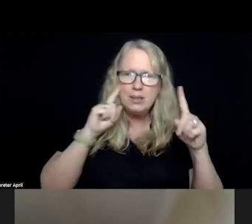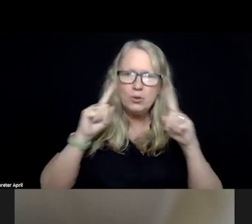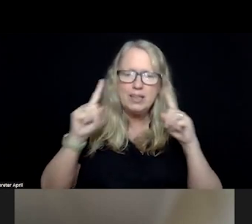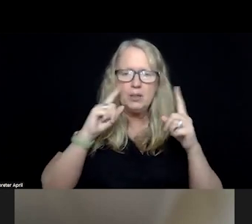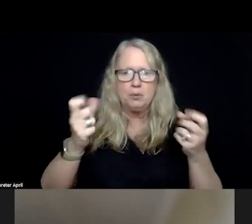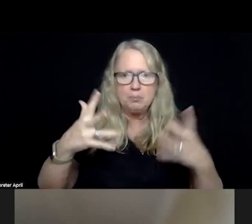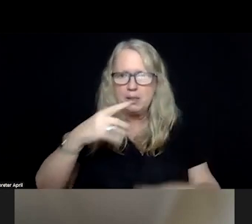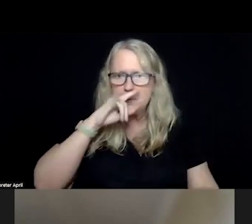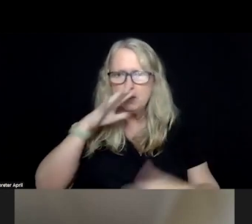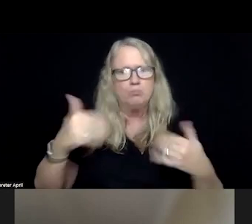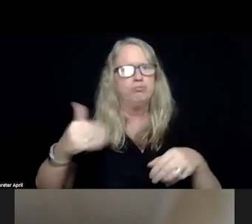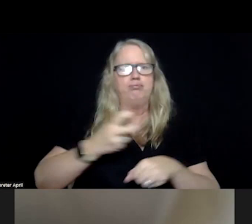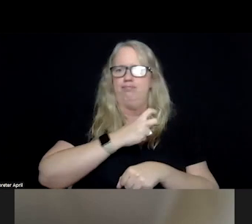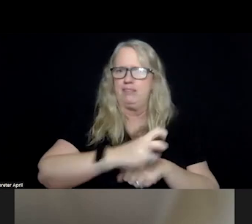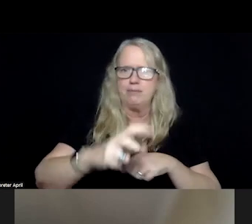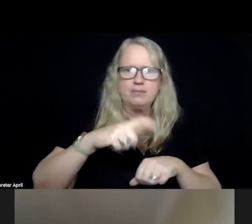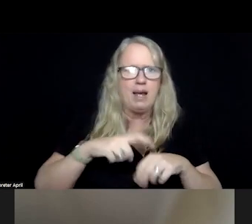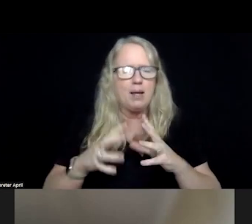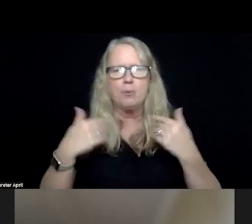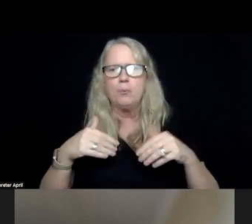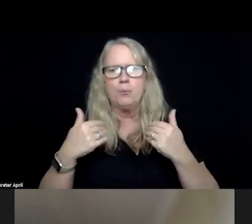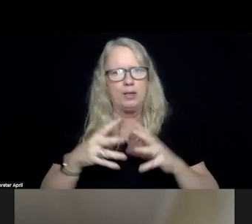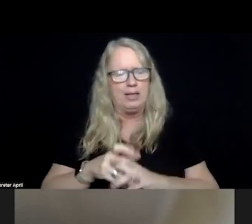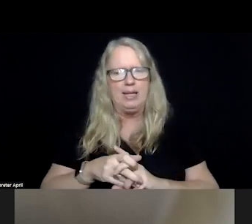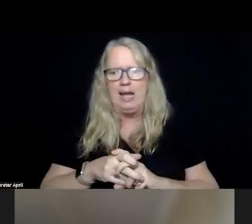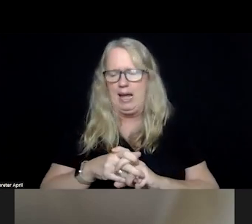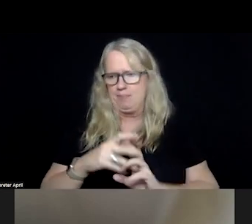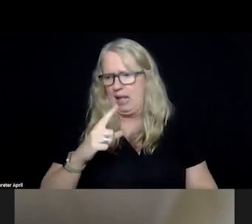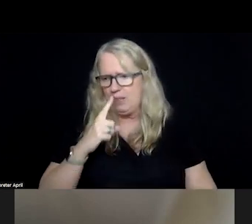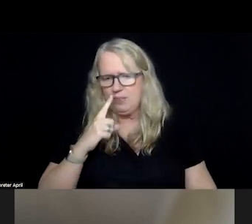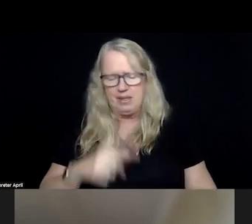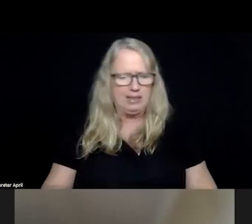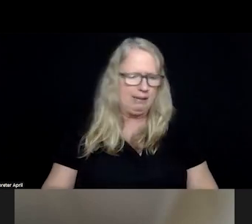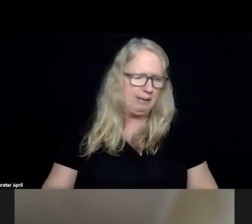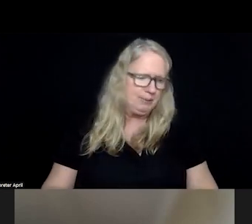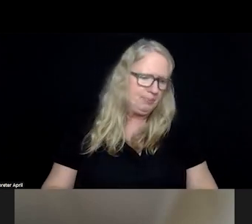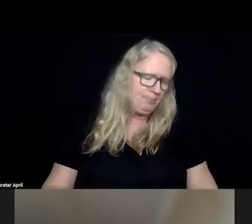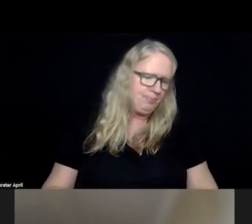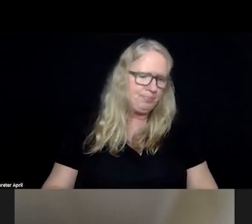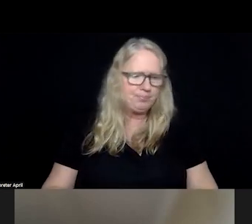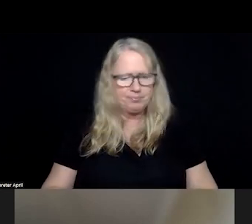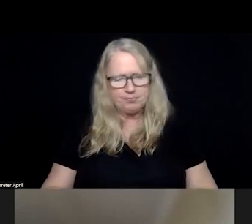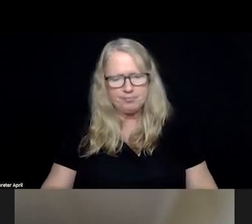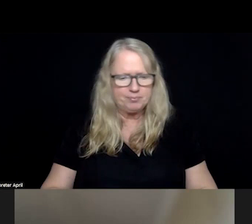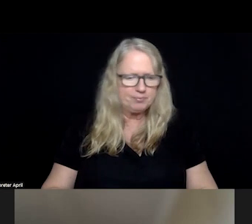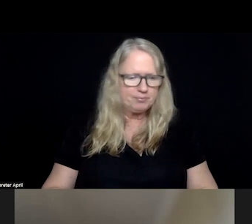A TOUGH TIME. SO THE AMERICAN